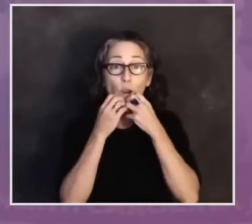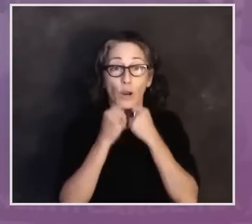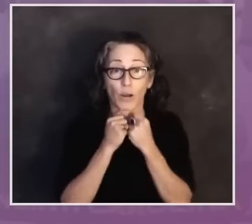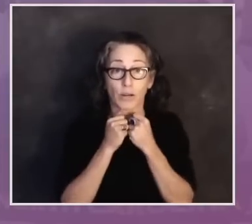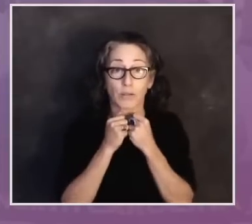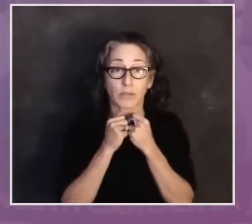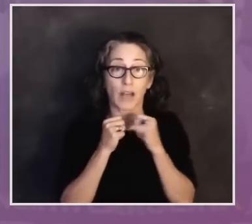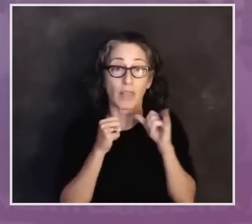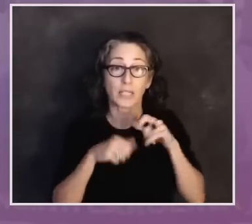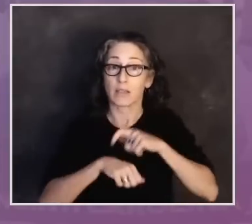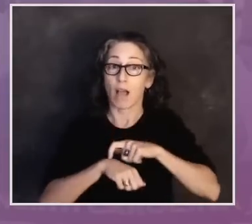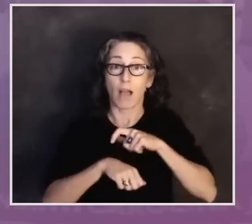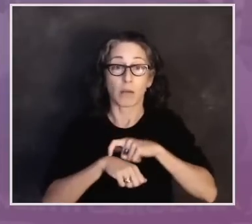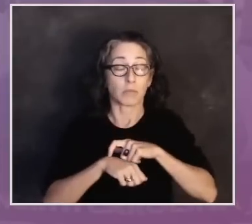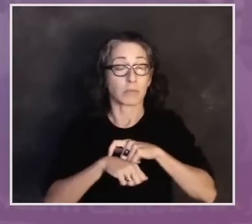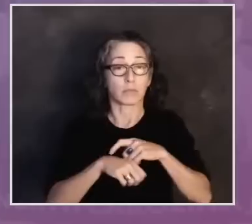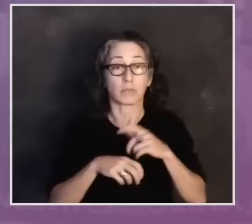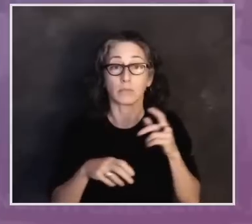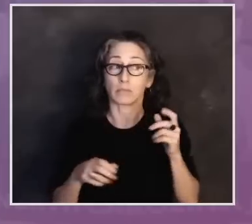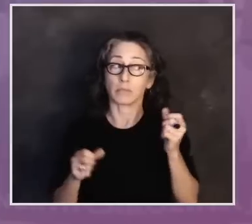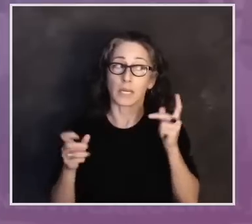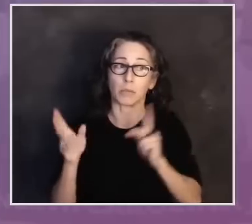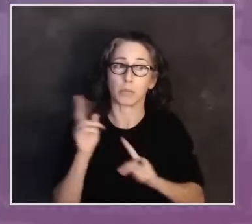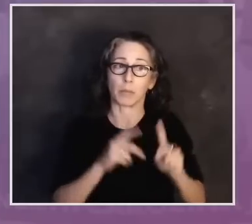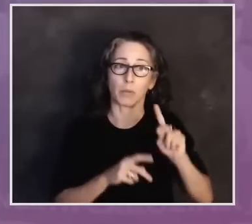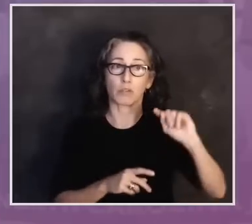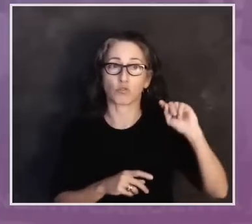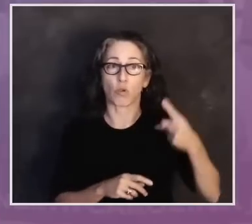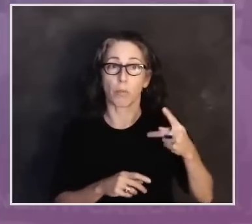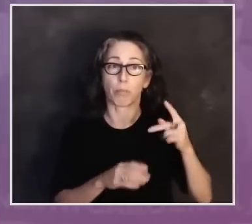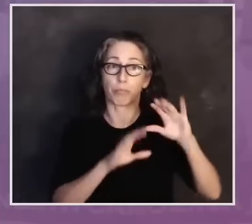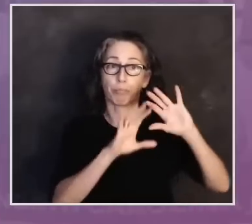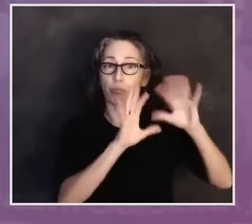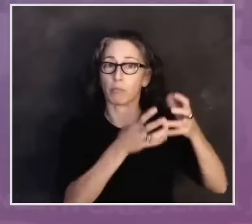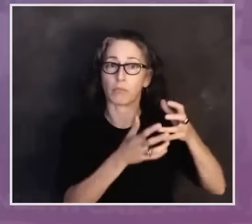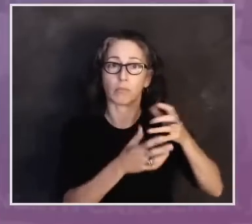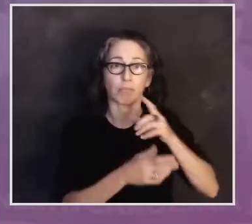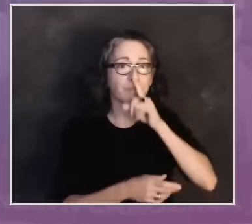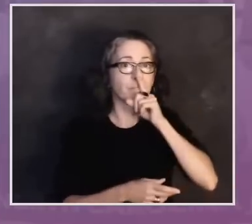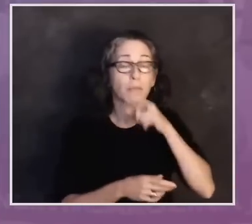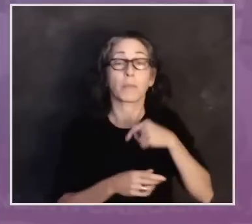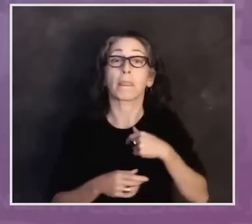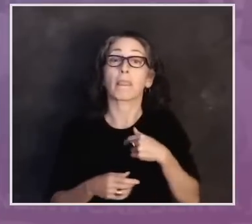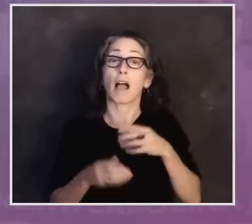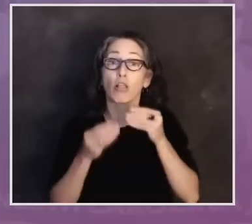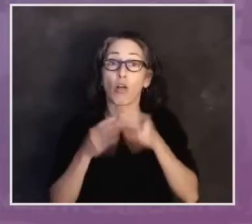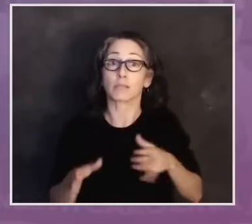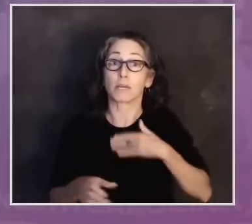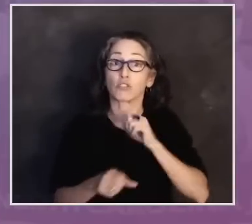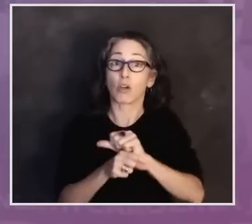VIDEO MUSIC AWARDS PROCLAIMING